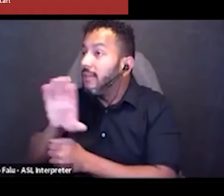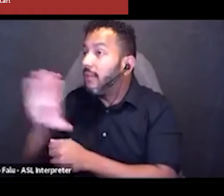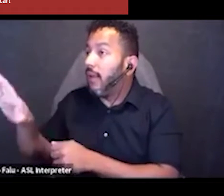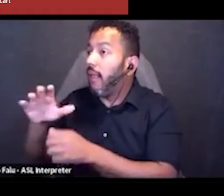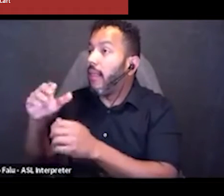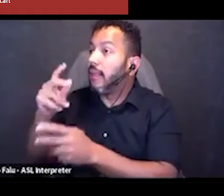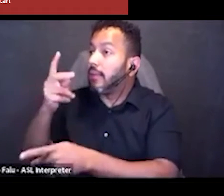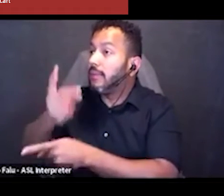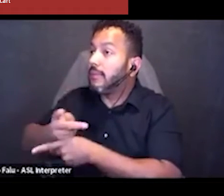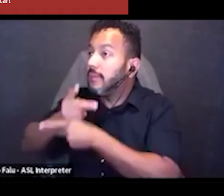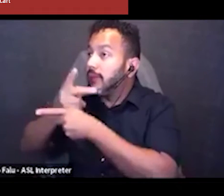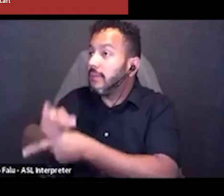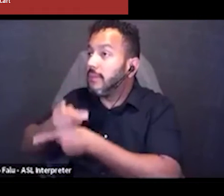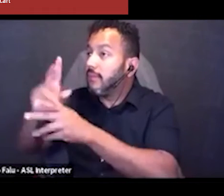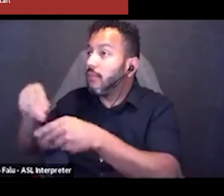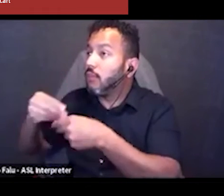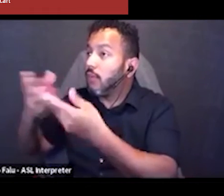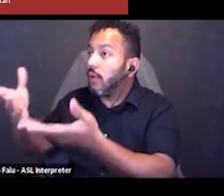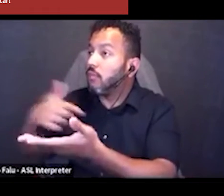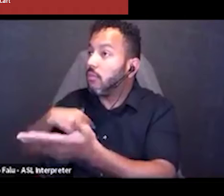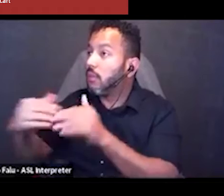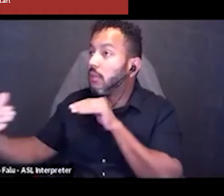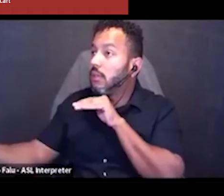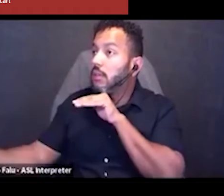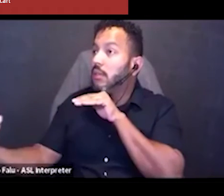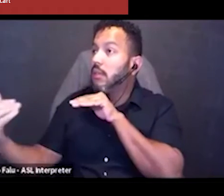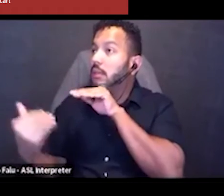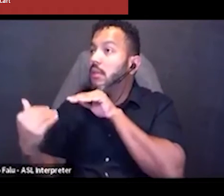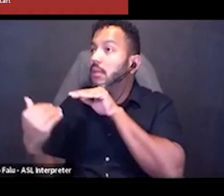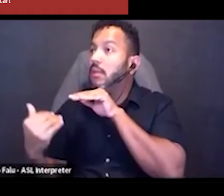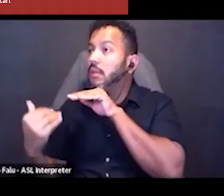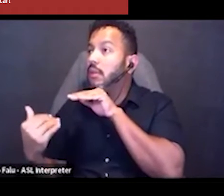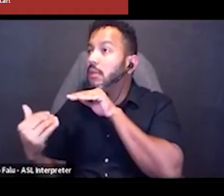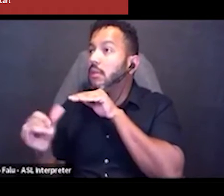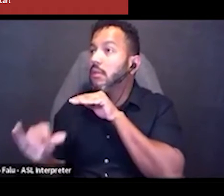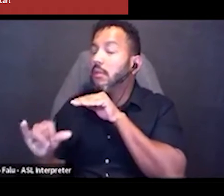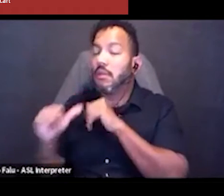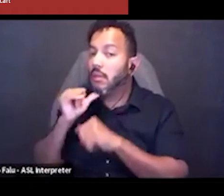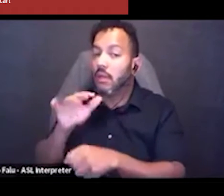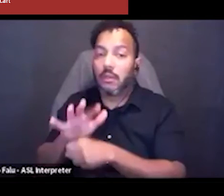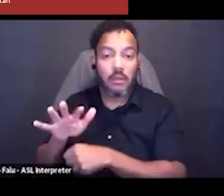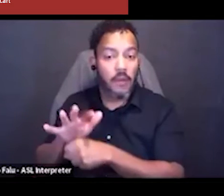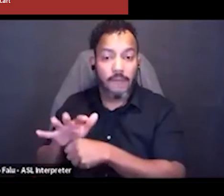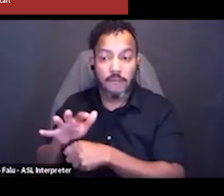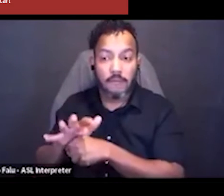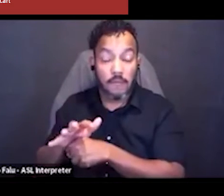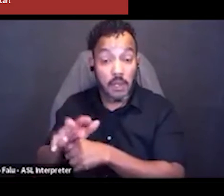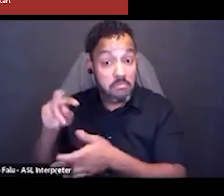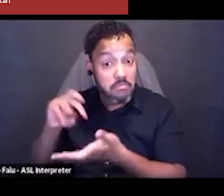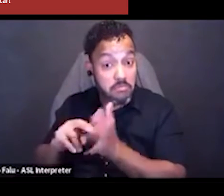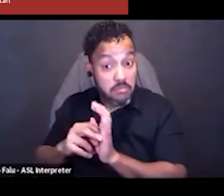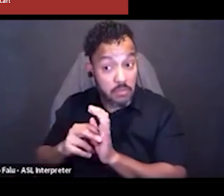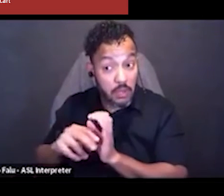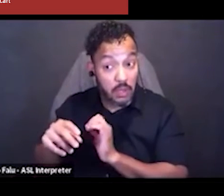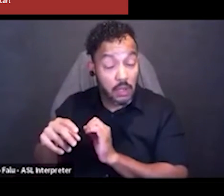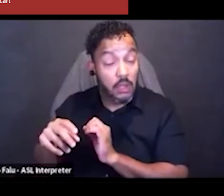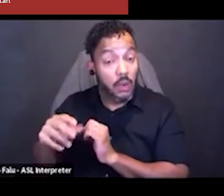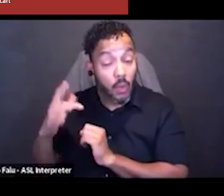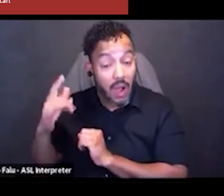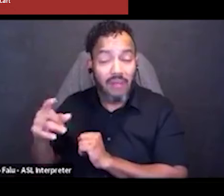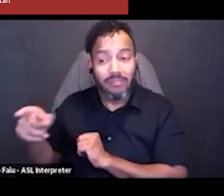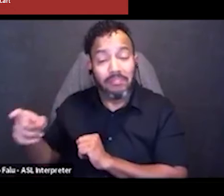And it was because the nursing homes were understaffed and that's my main thing.